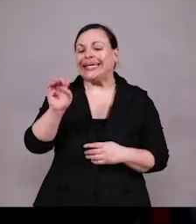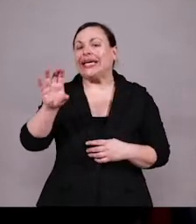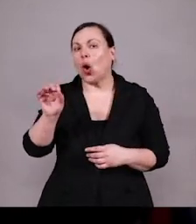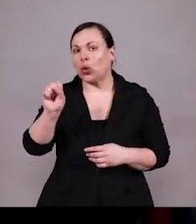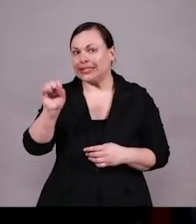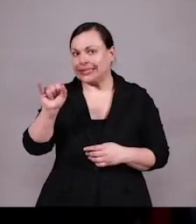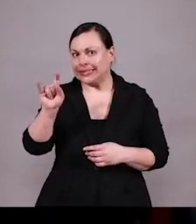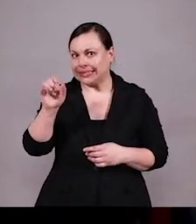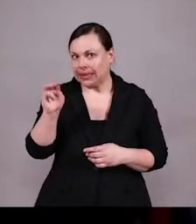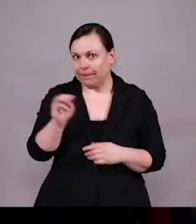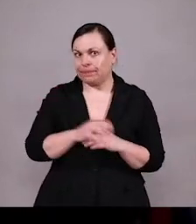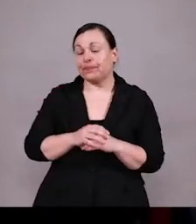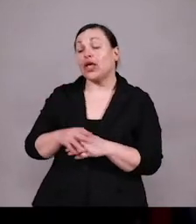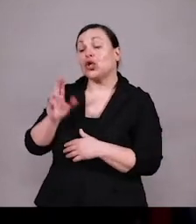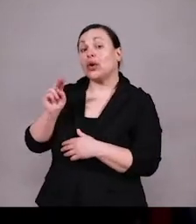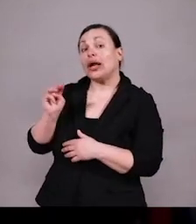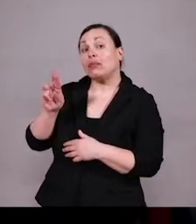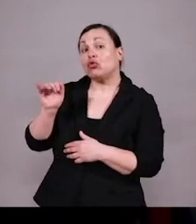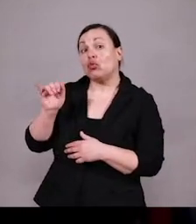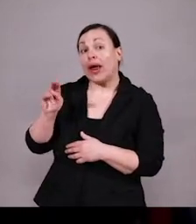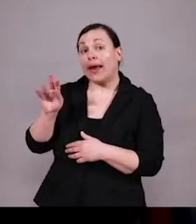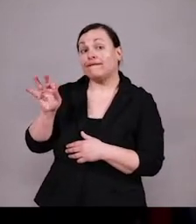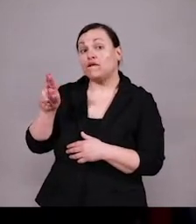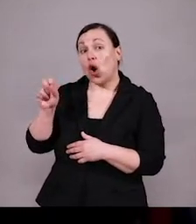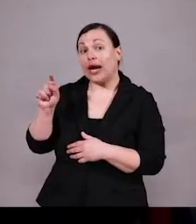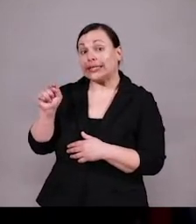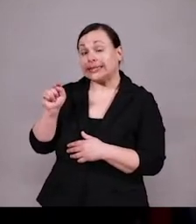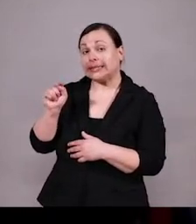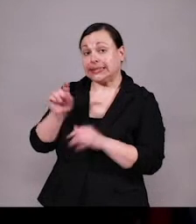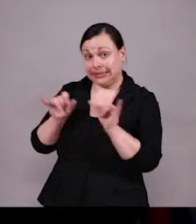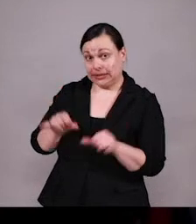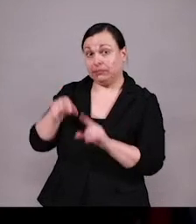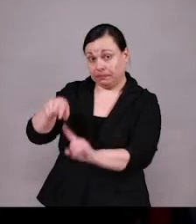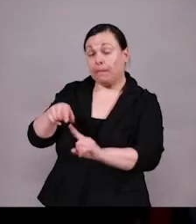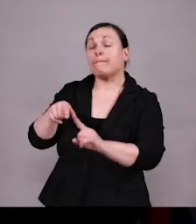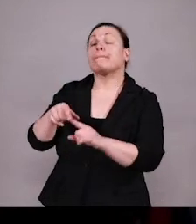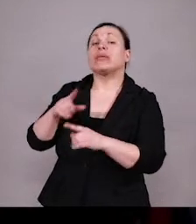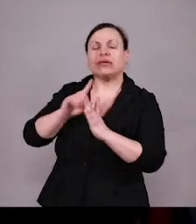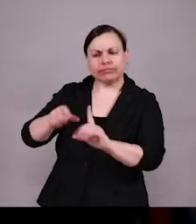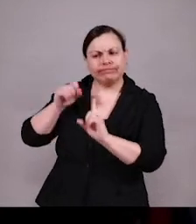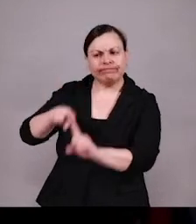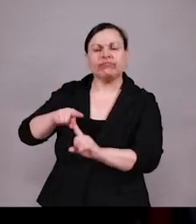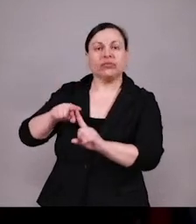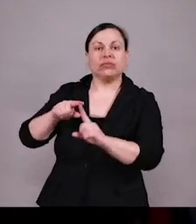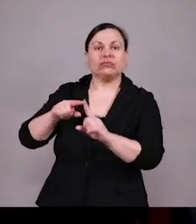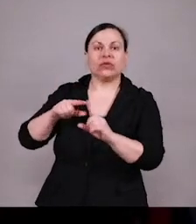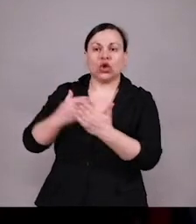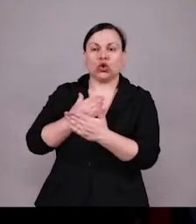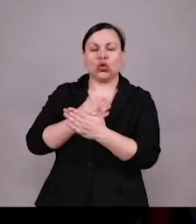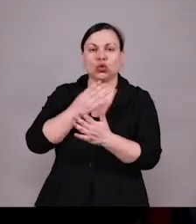UNM Rainforest Innovations, in particular, has been a catalyst for the creation of new and innovative